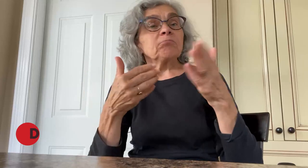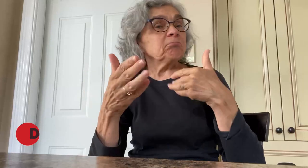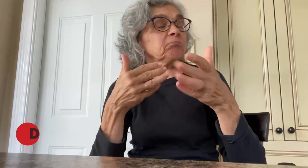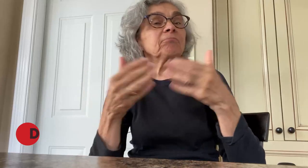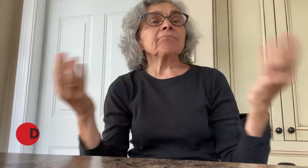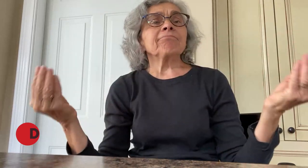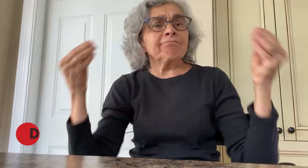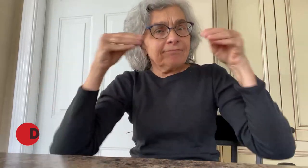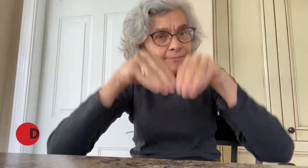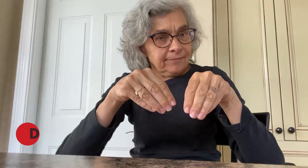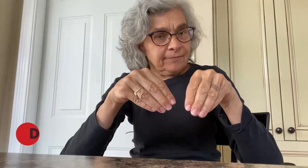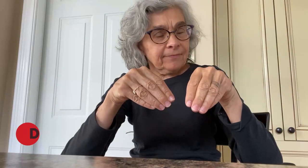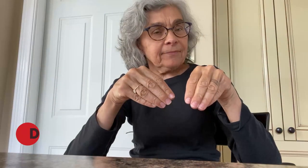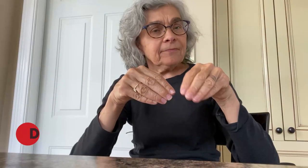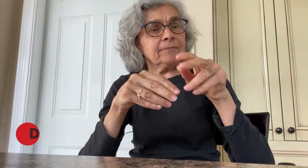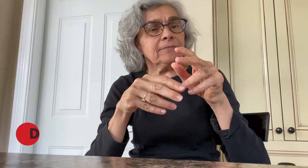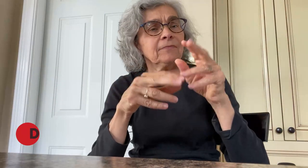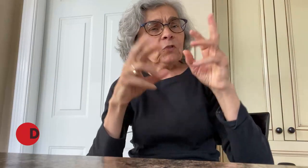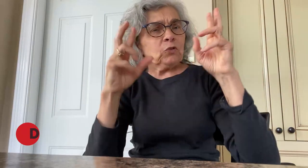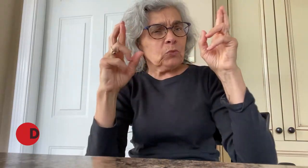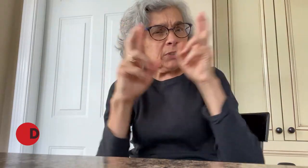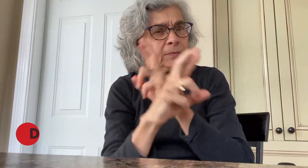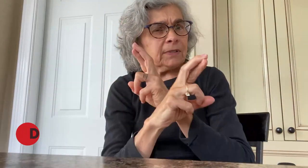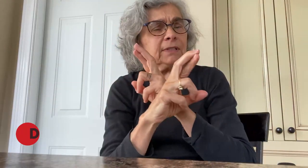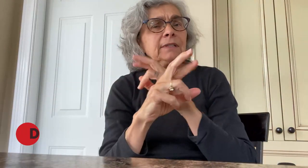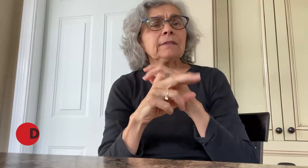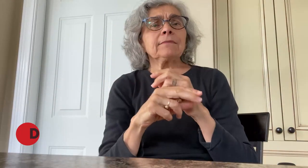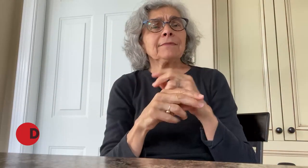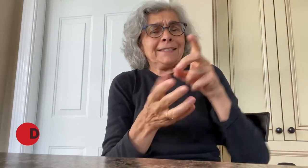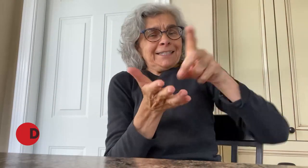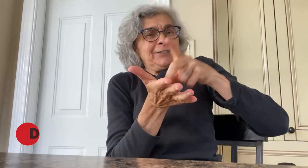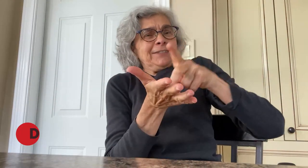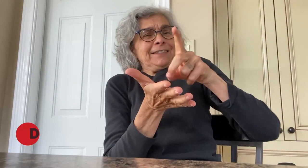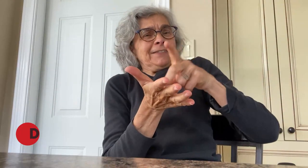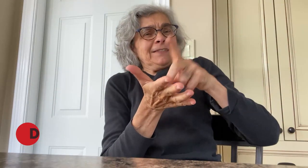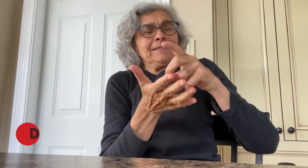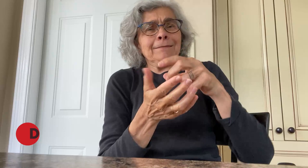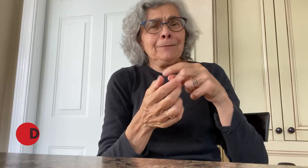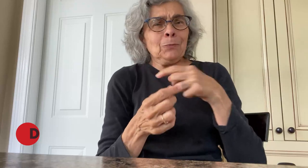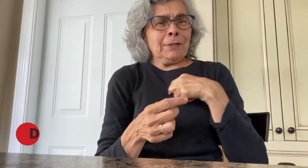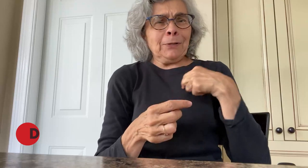We would incorporate them to show respect, it’s for a dictionary.